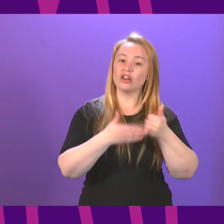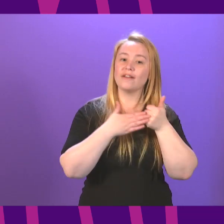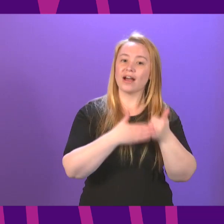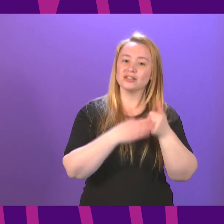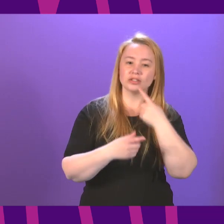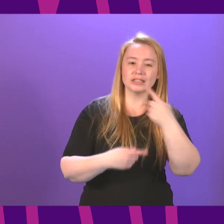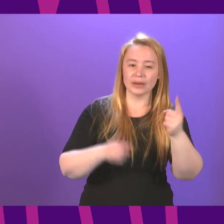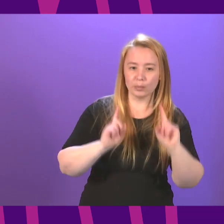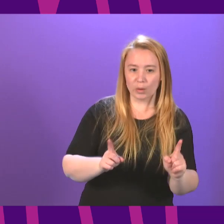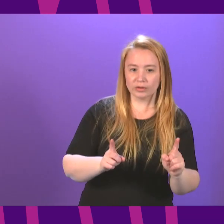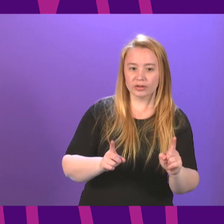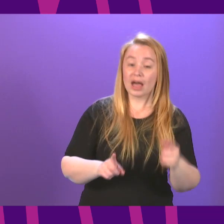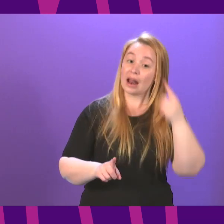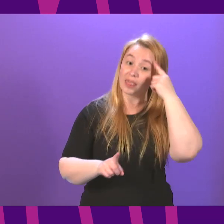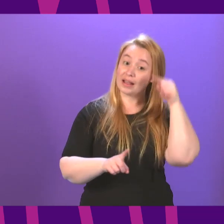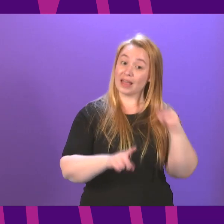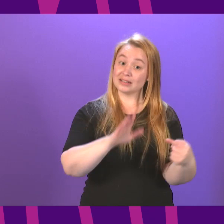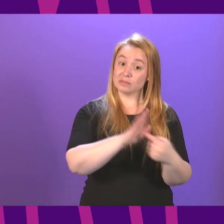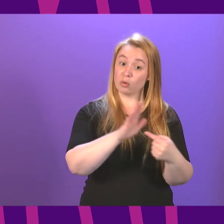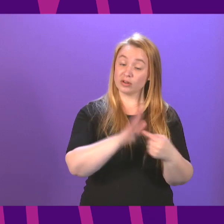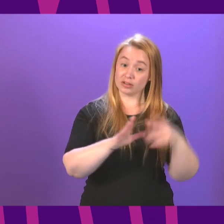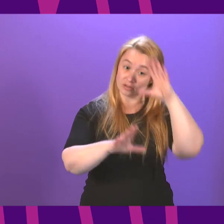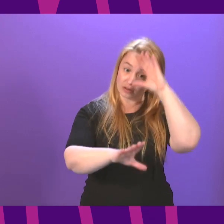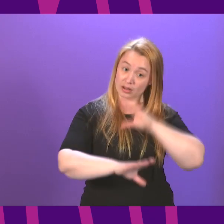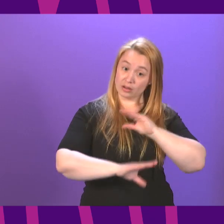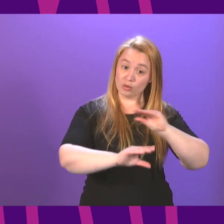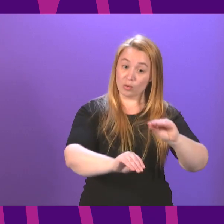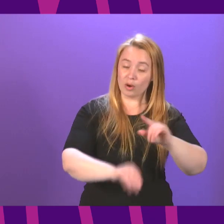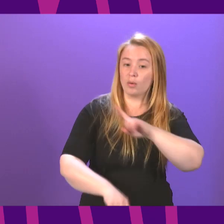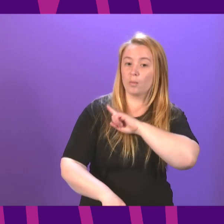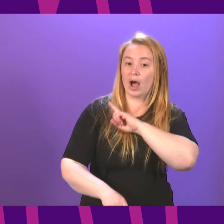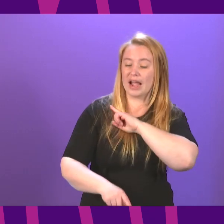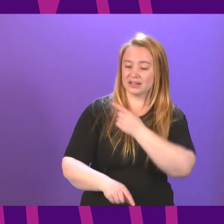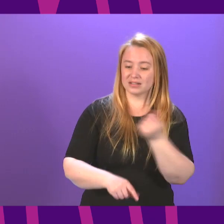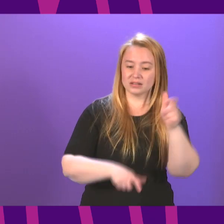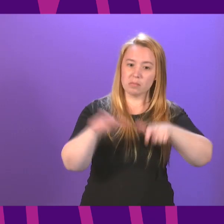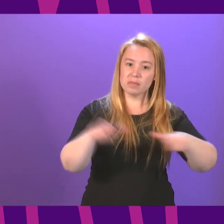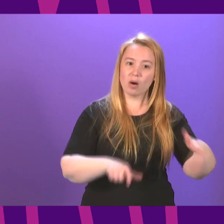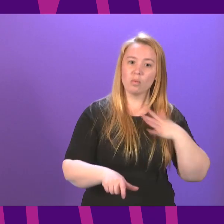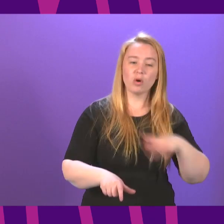education, which is an important antidote to those who want not only to highlight where there is more